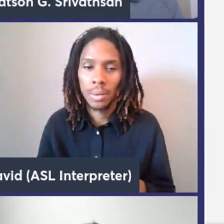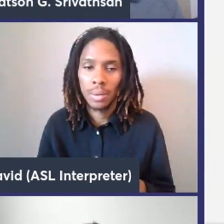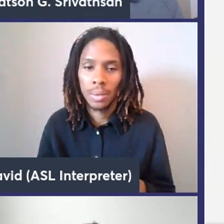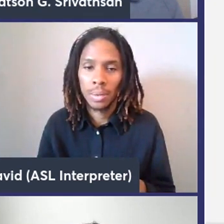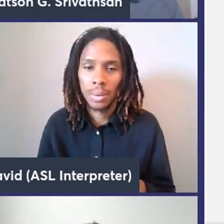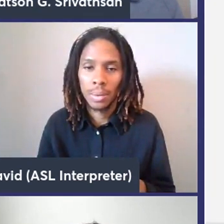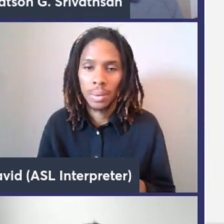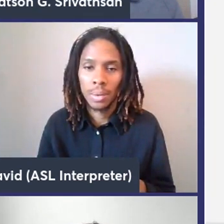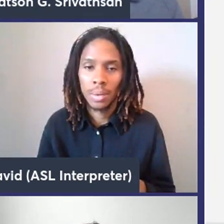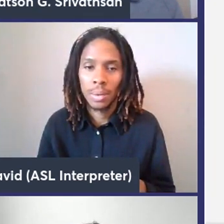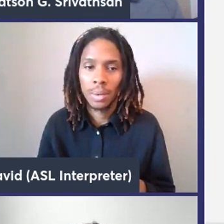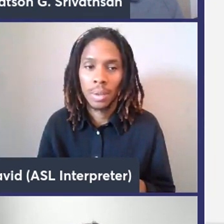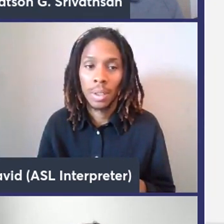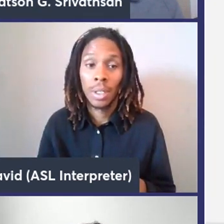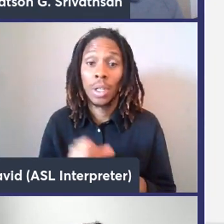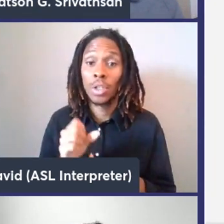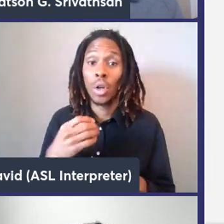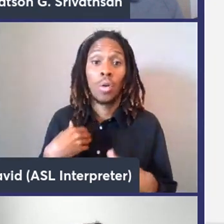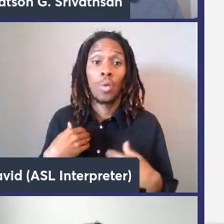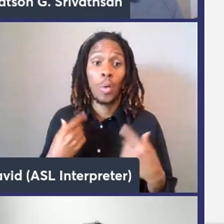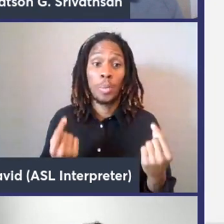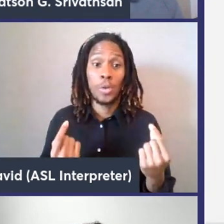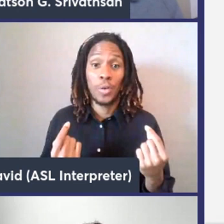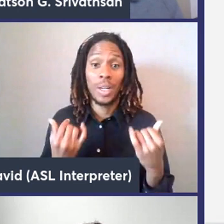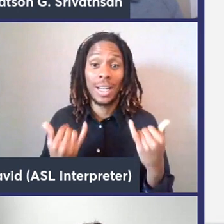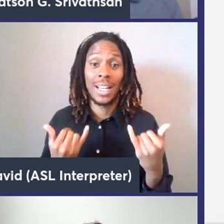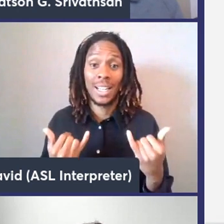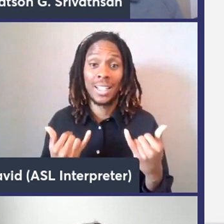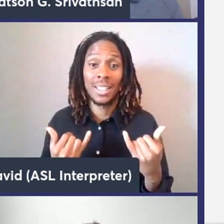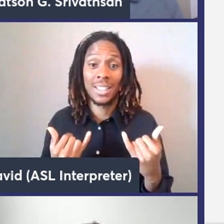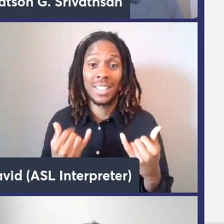So, this is what I'm doing. I'm, you're seeing a lot of clicks,